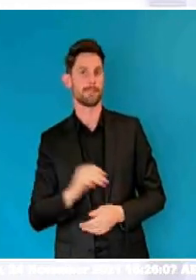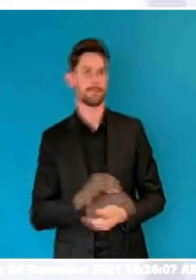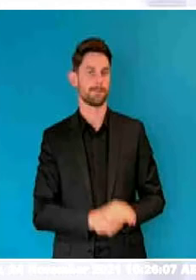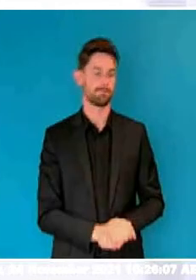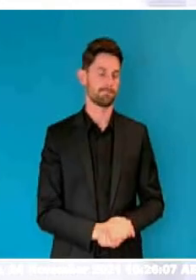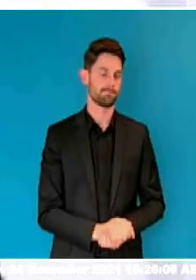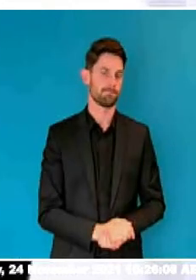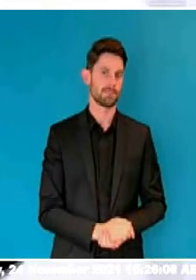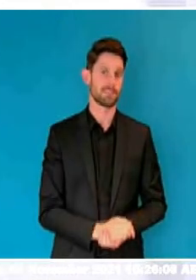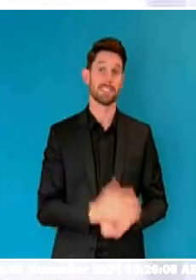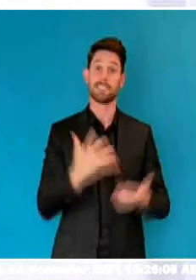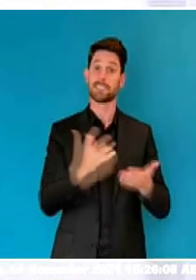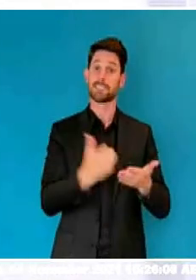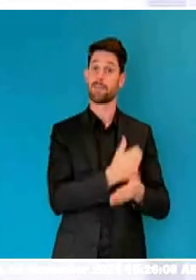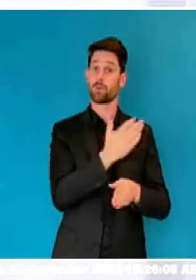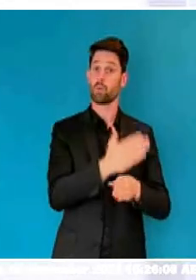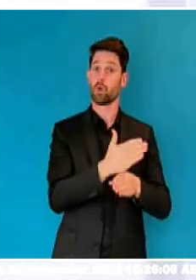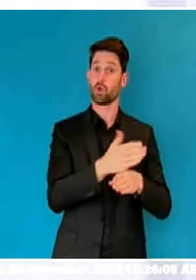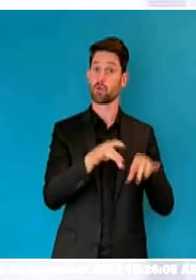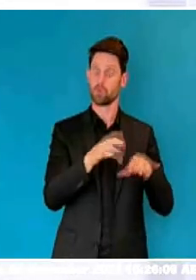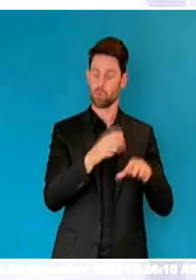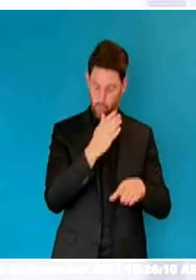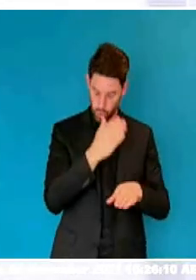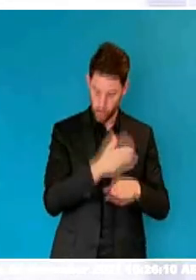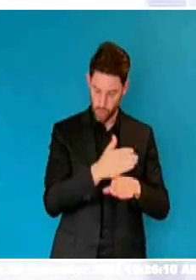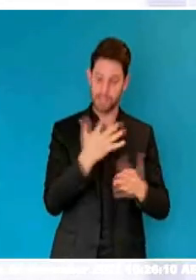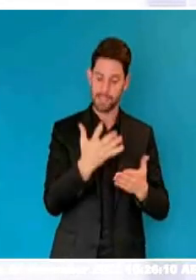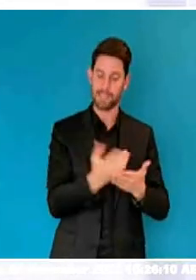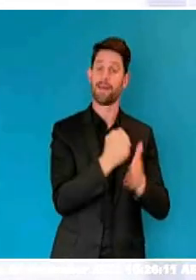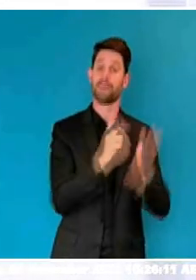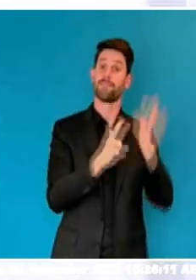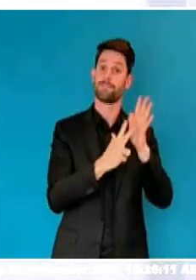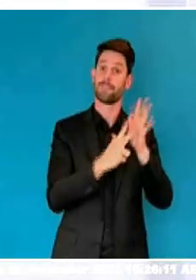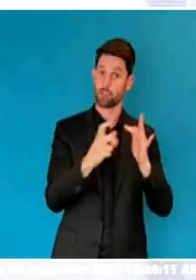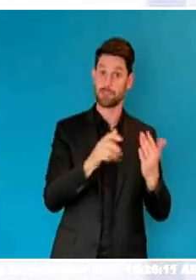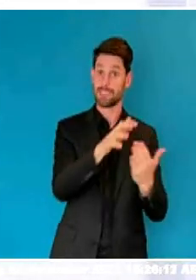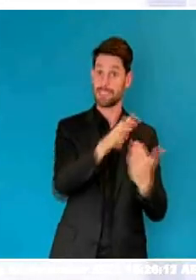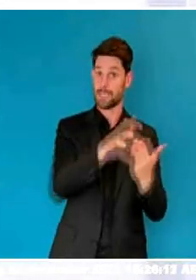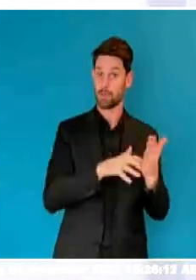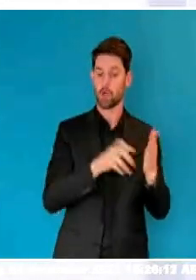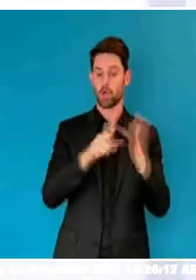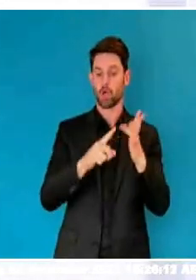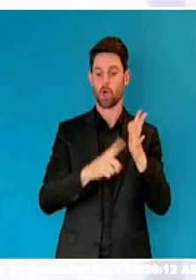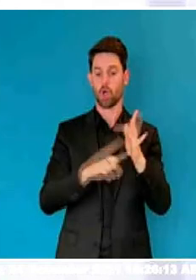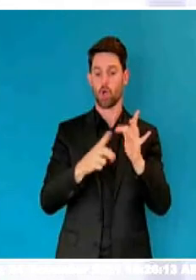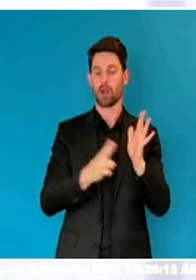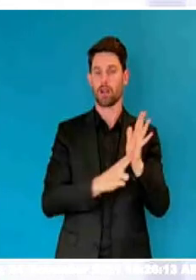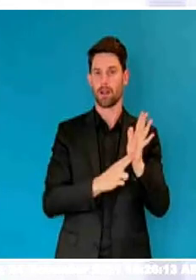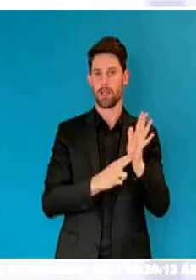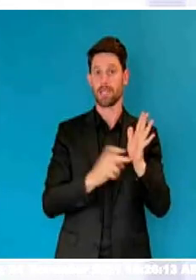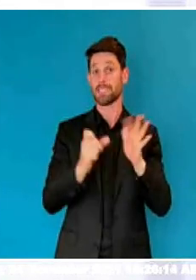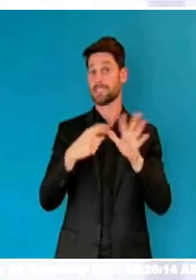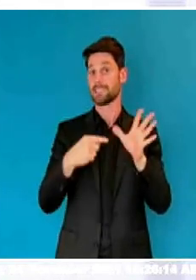From WorkSafe Victoria, the statement of Colin Radford dated 27 October